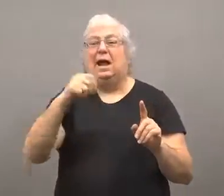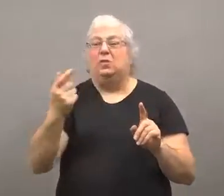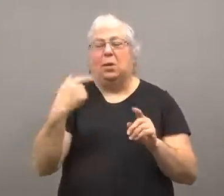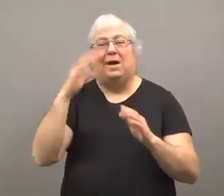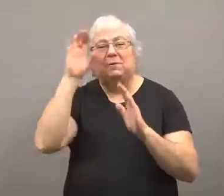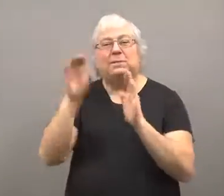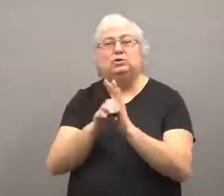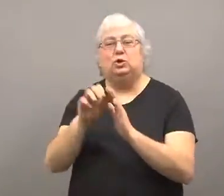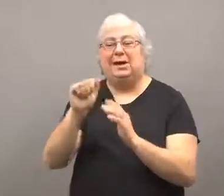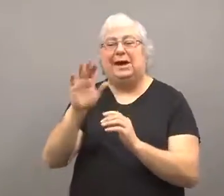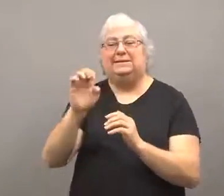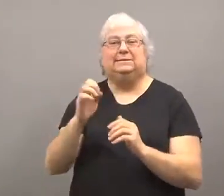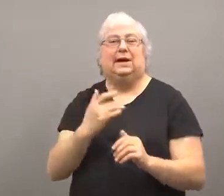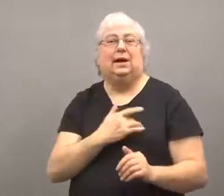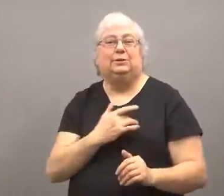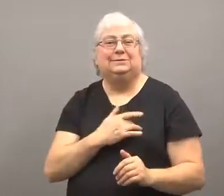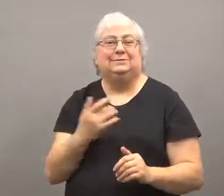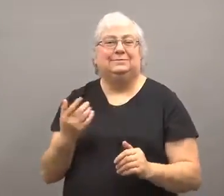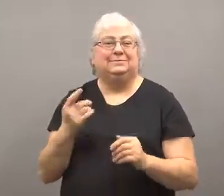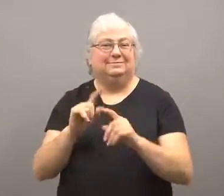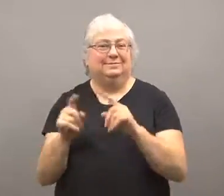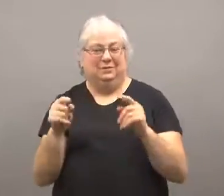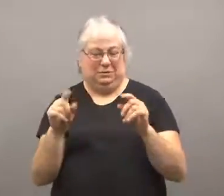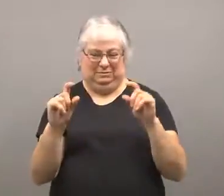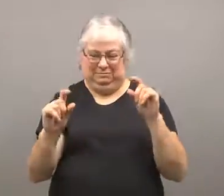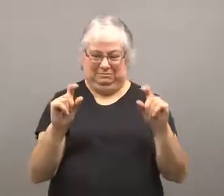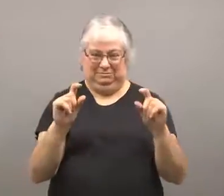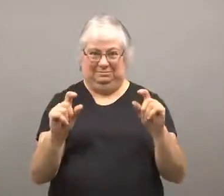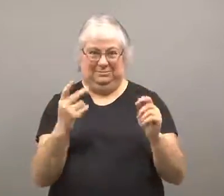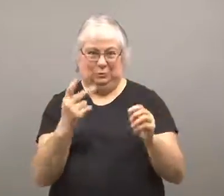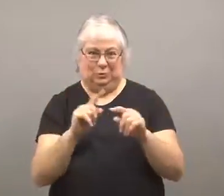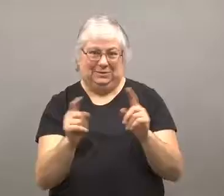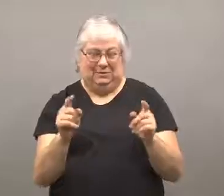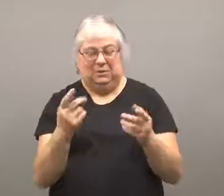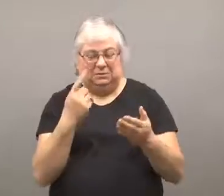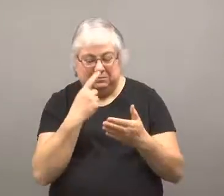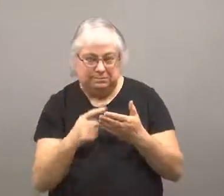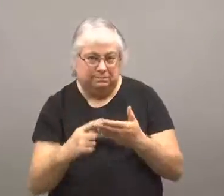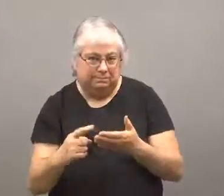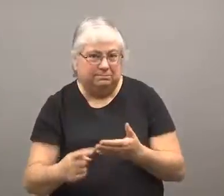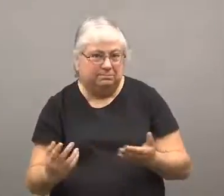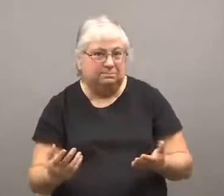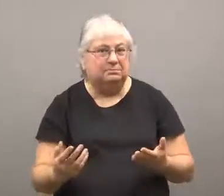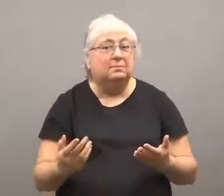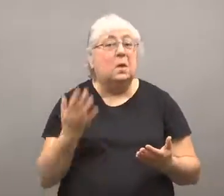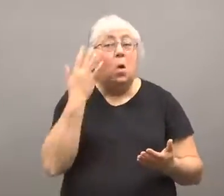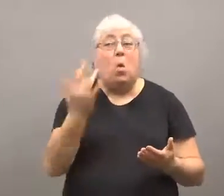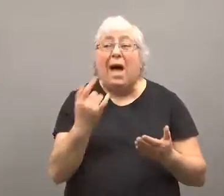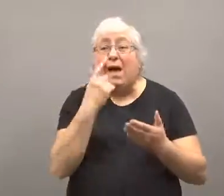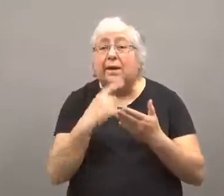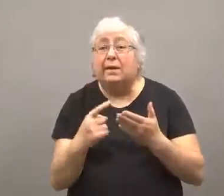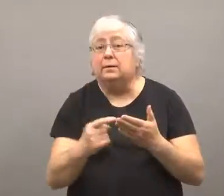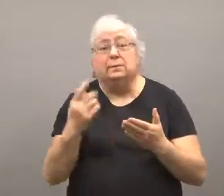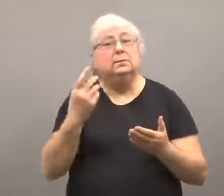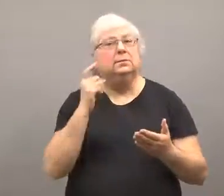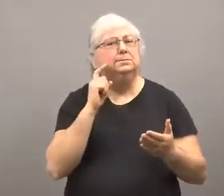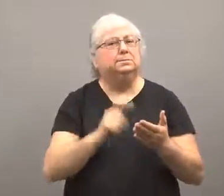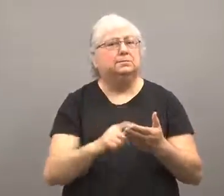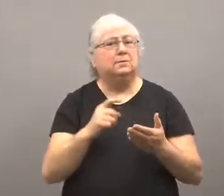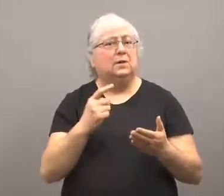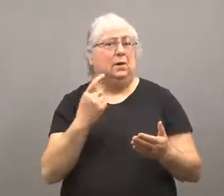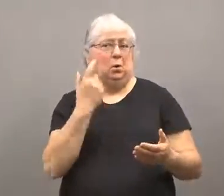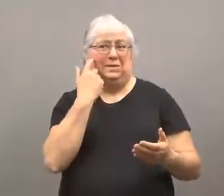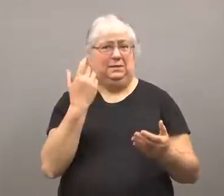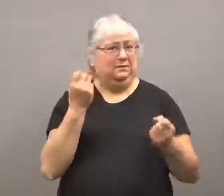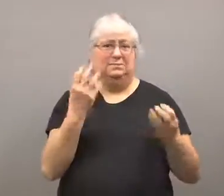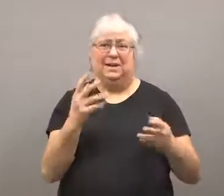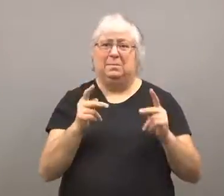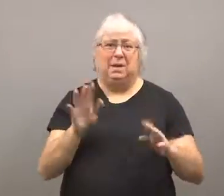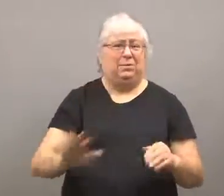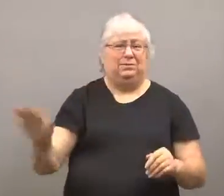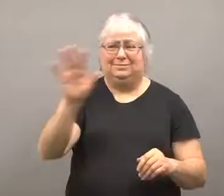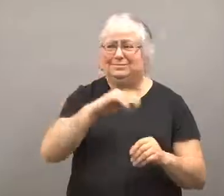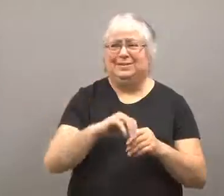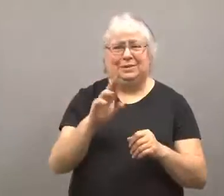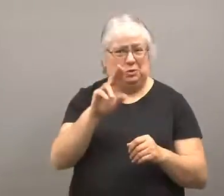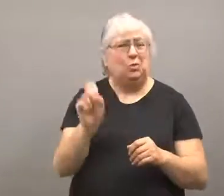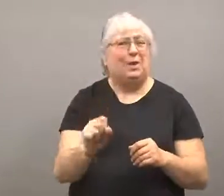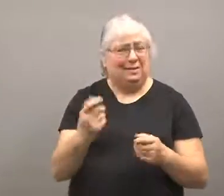and the other had a picture of the ace of hearts.